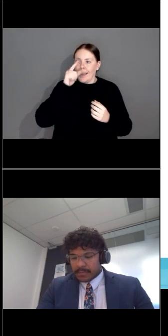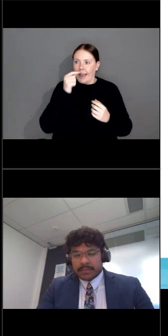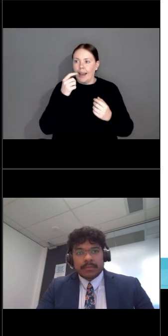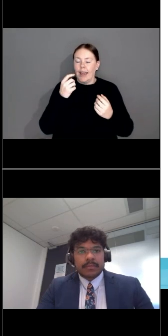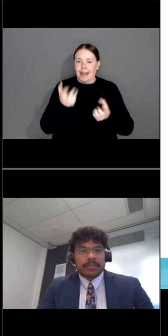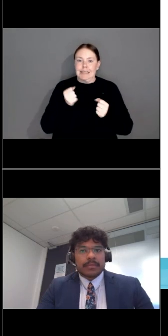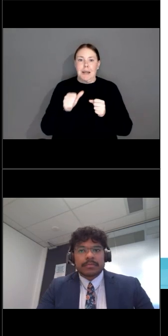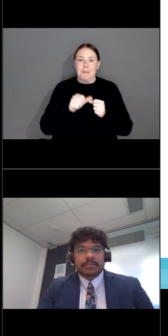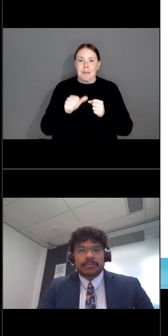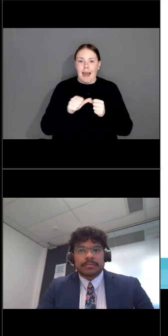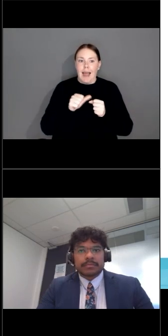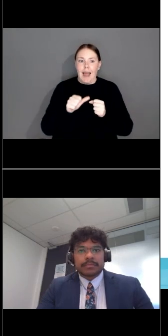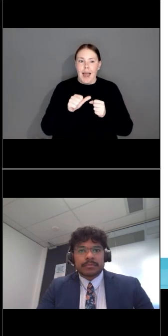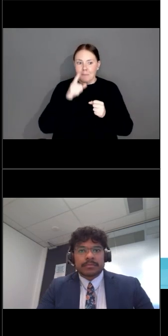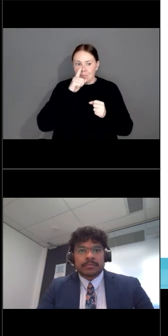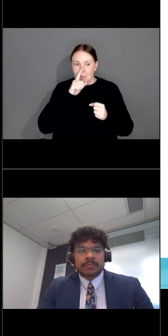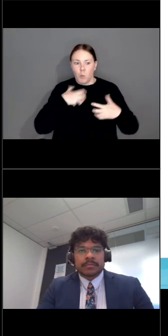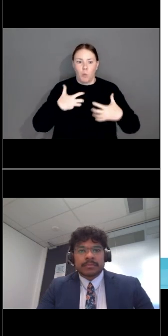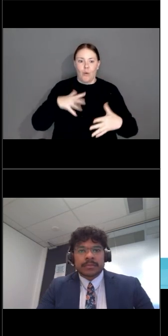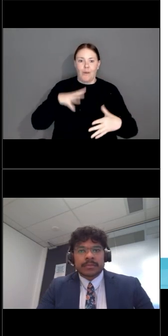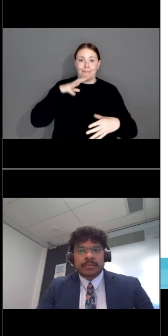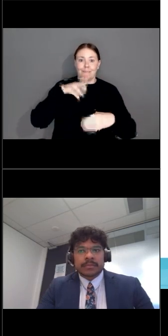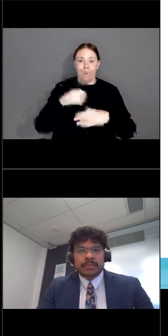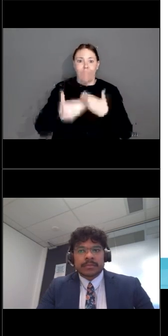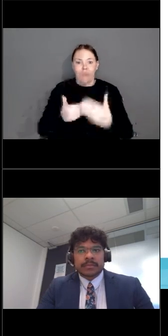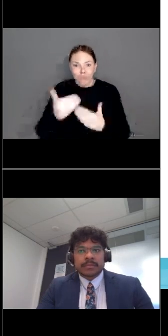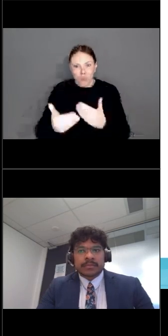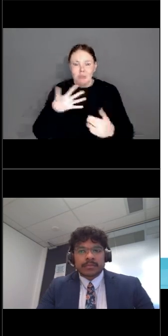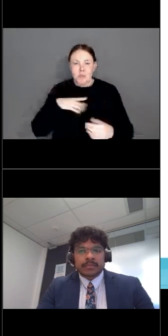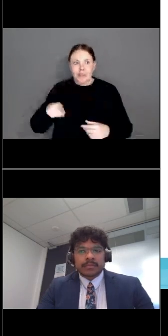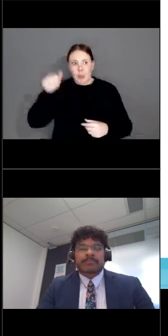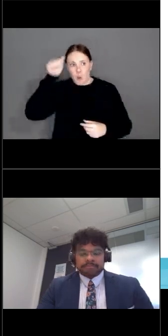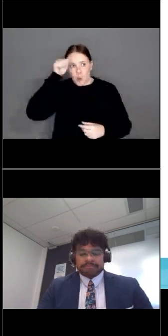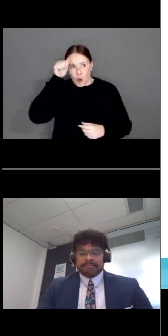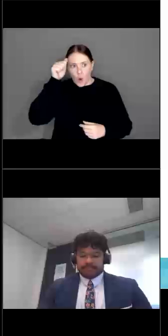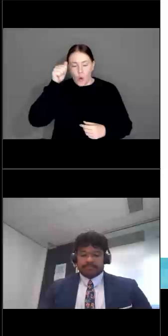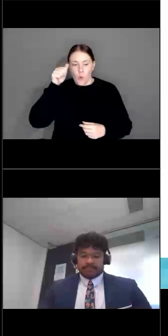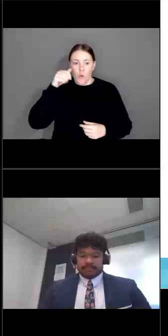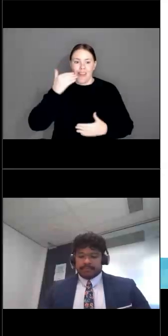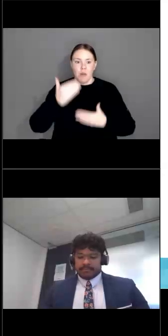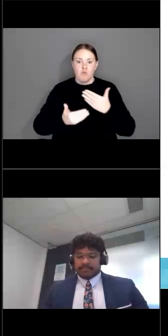what's coming and I think that is a lot of anxiety that causes a lot of anxiety for our clients